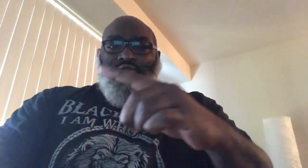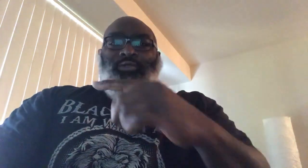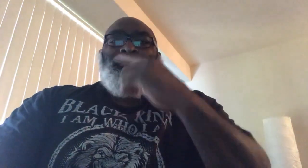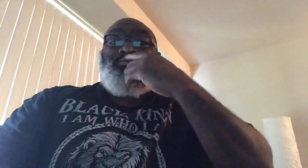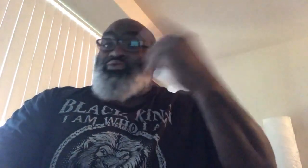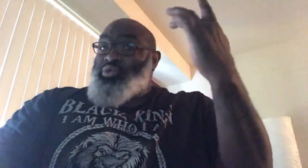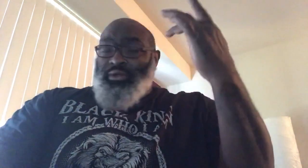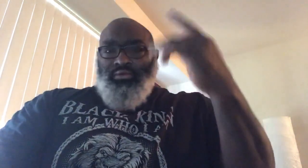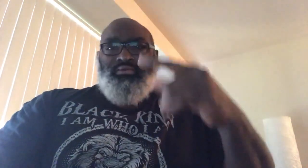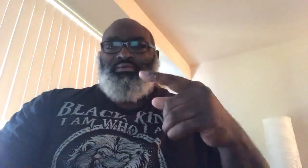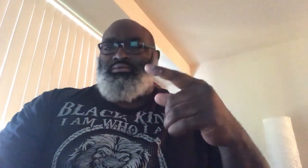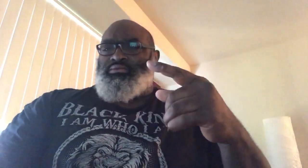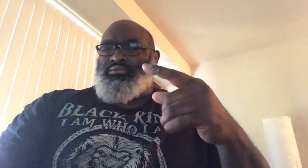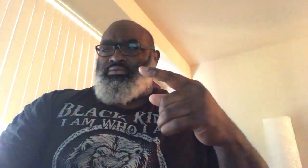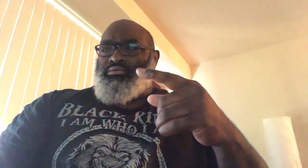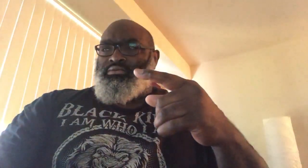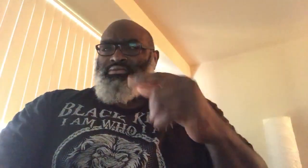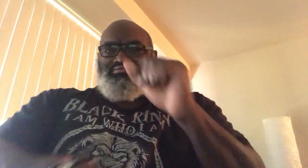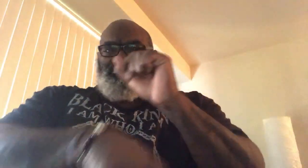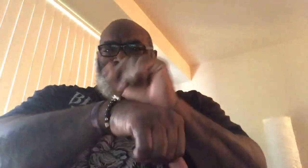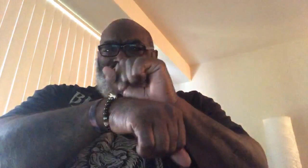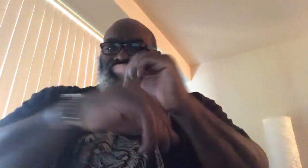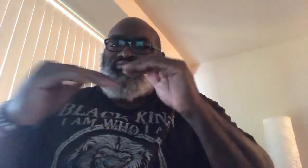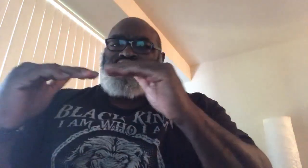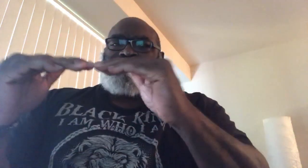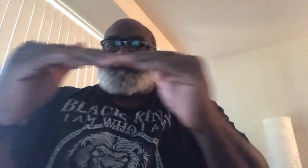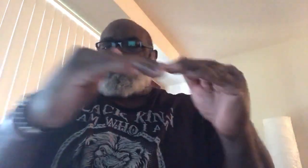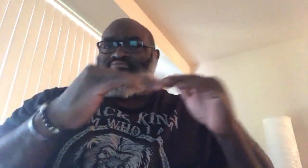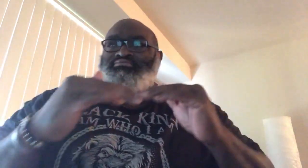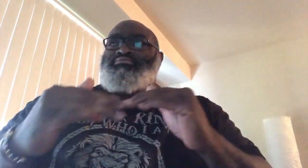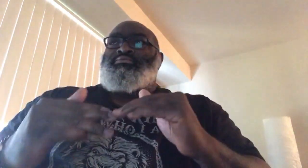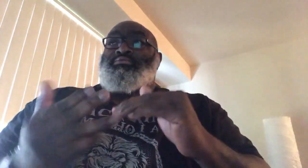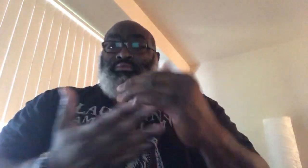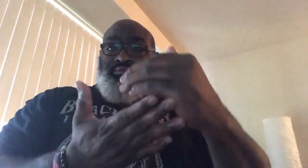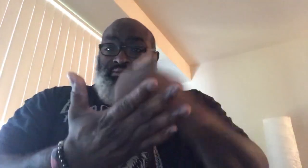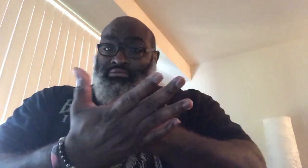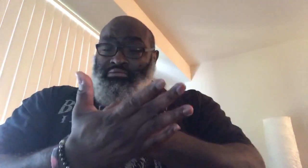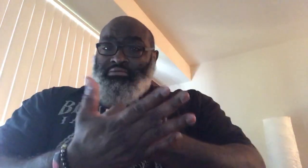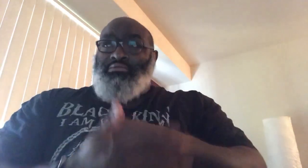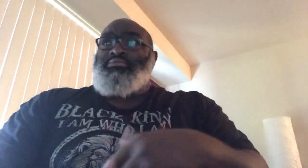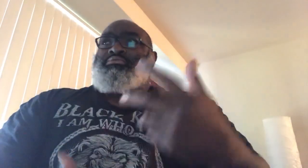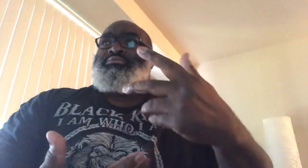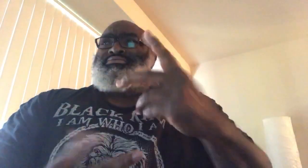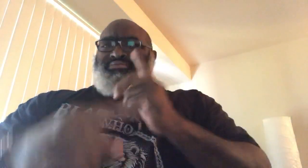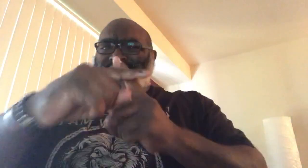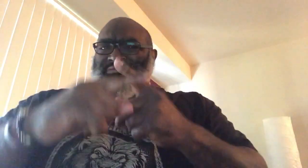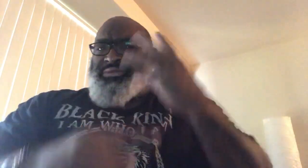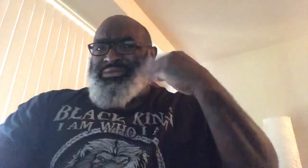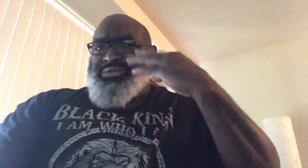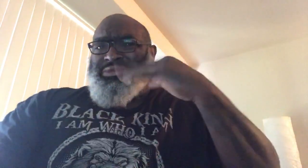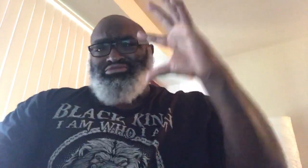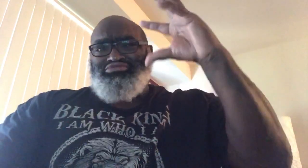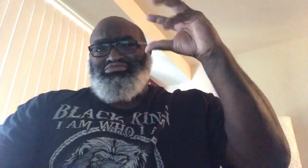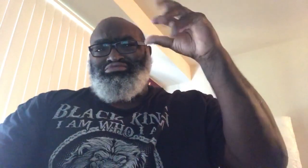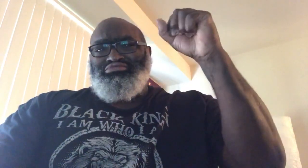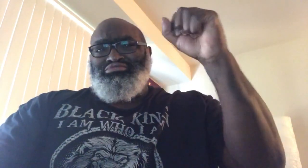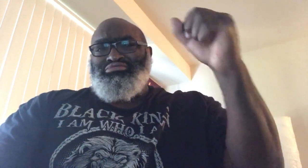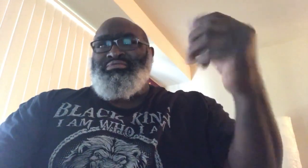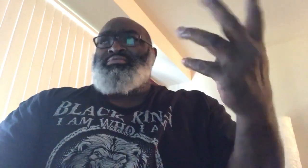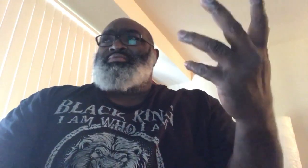because work equality is for everyone. Salaries should be commensurate with experience, not just degrees.